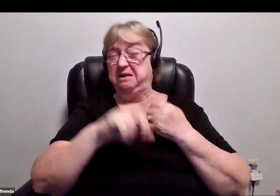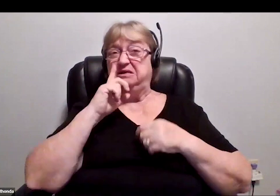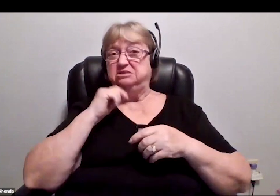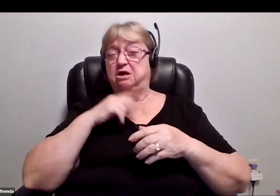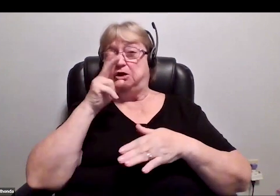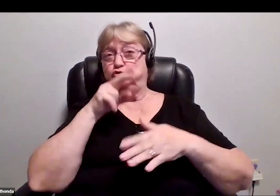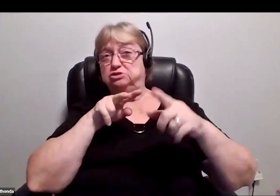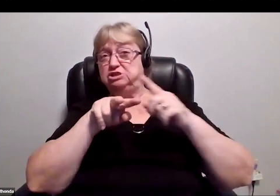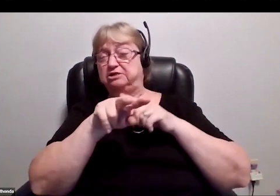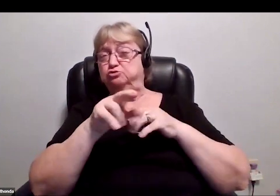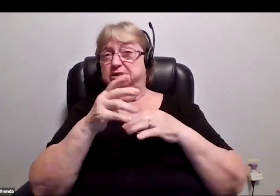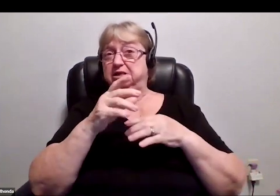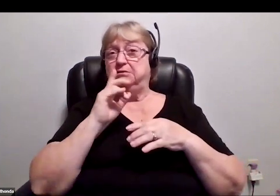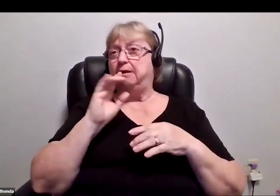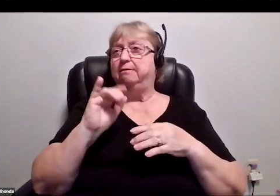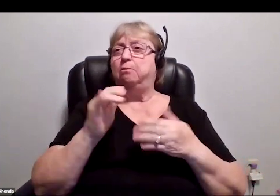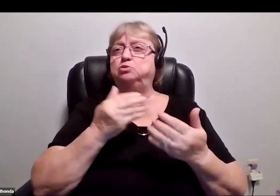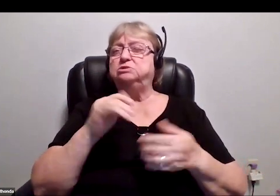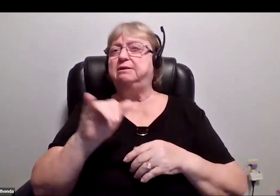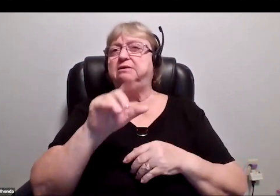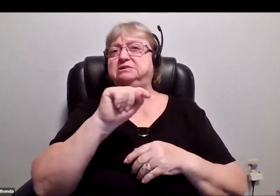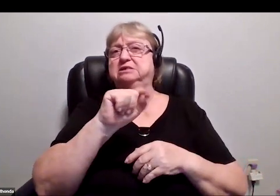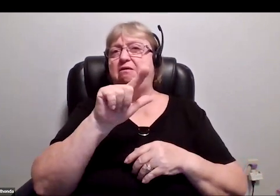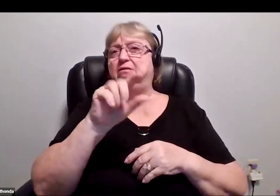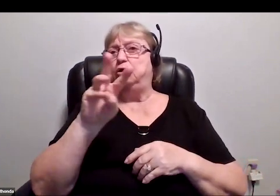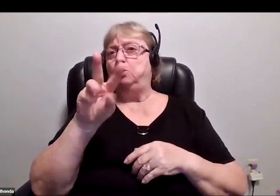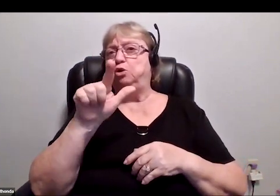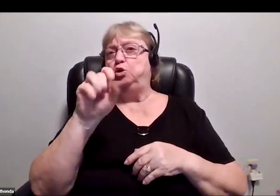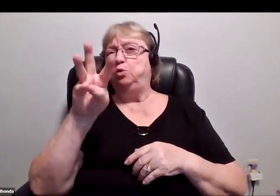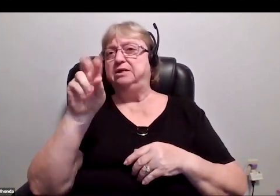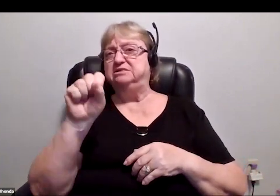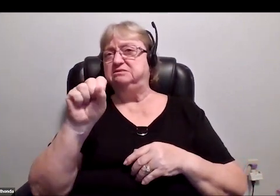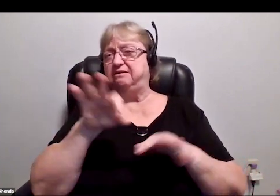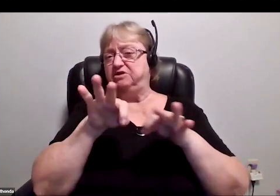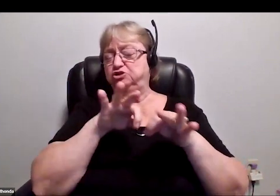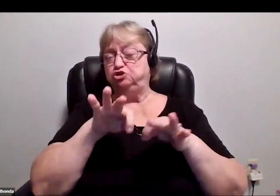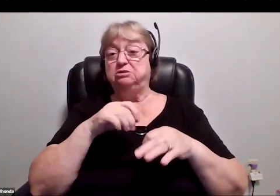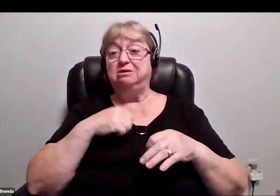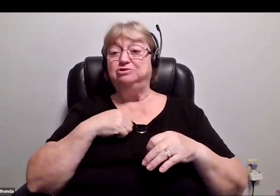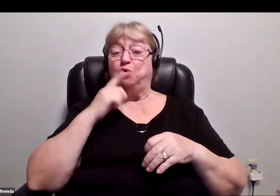sort of like the TL Lewis definition. I trace this in looking at techno-ableism,